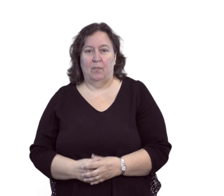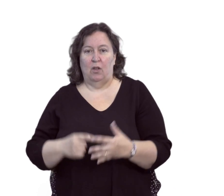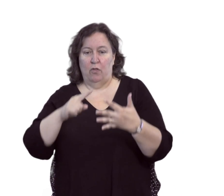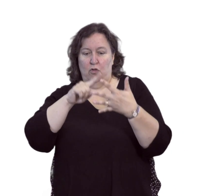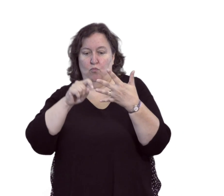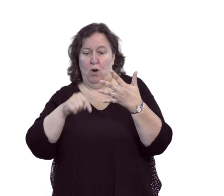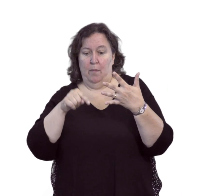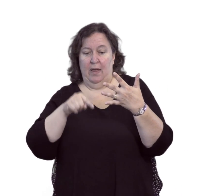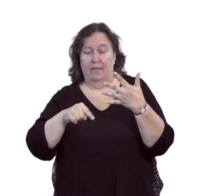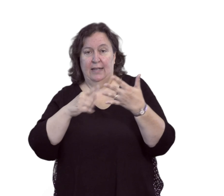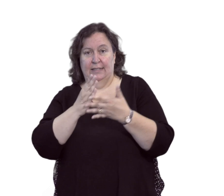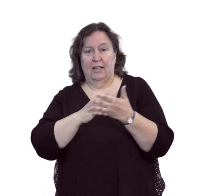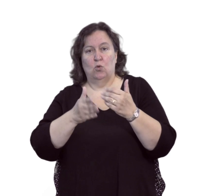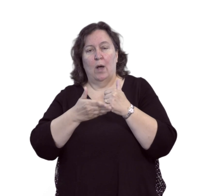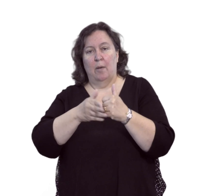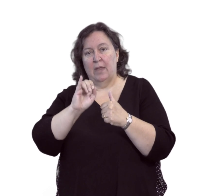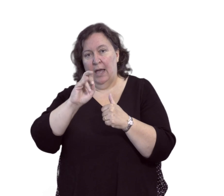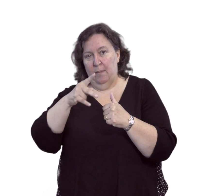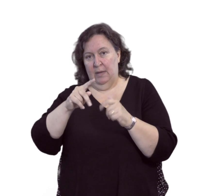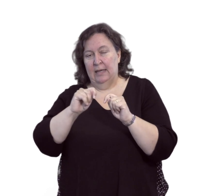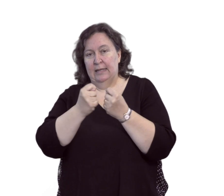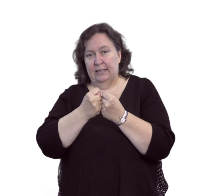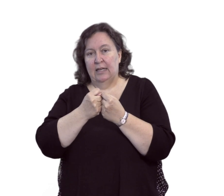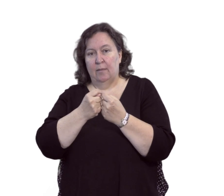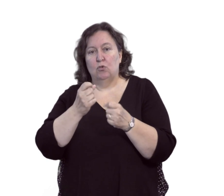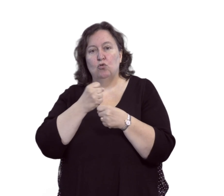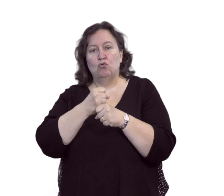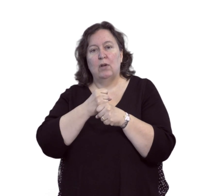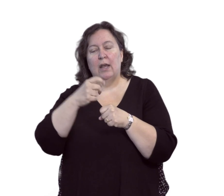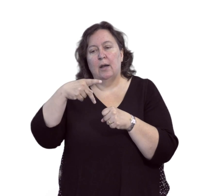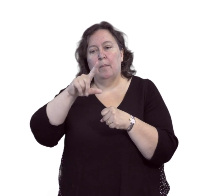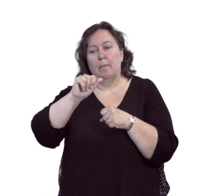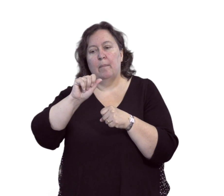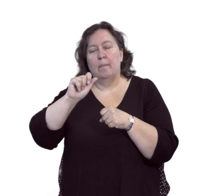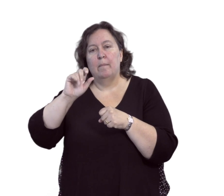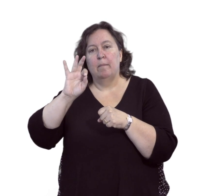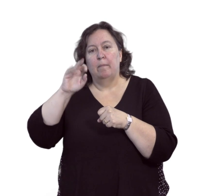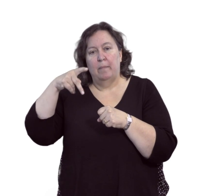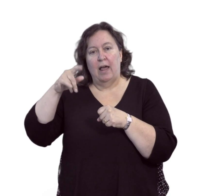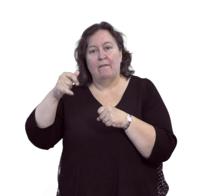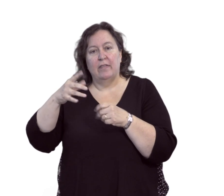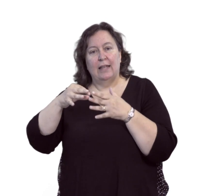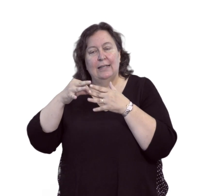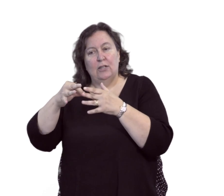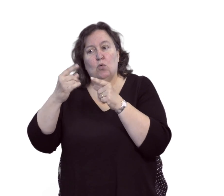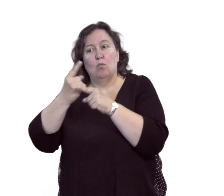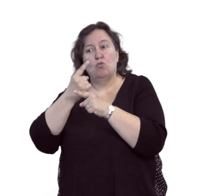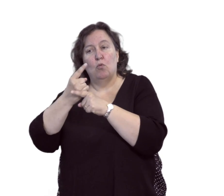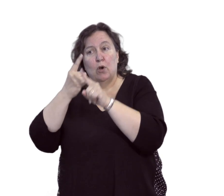The prompts in this section will help the IEP team to create a PLAAFP that leads to appropriate goals,